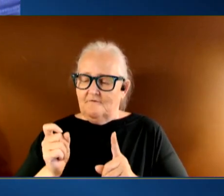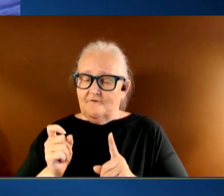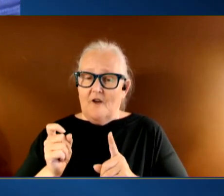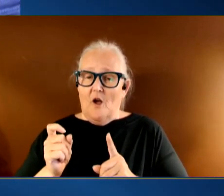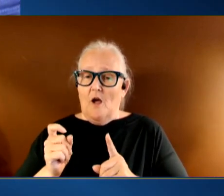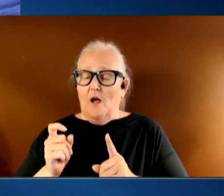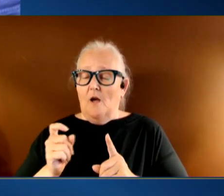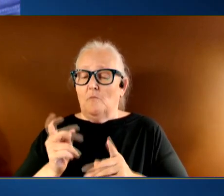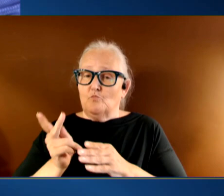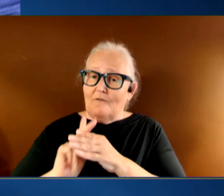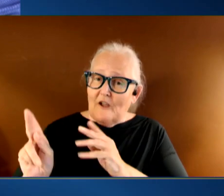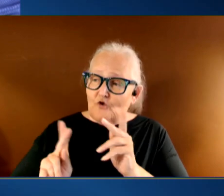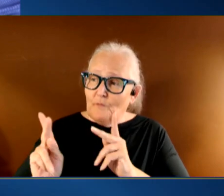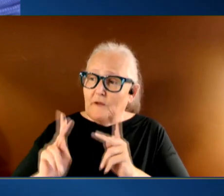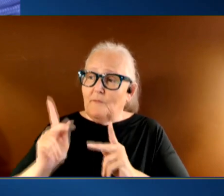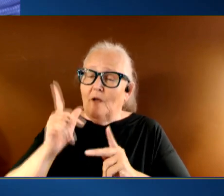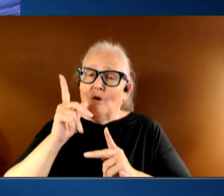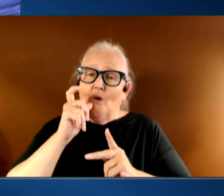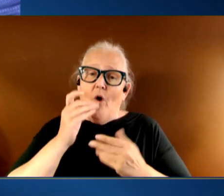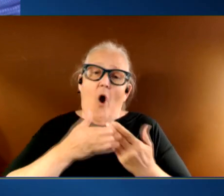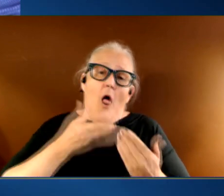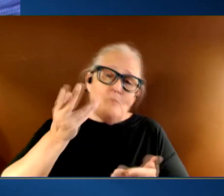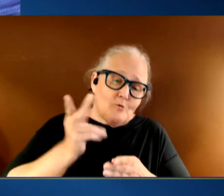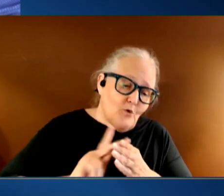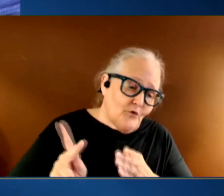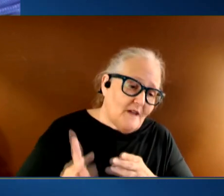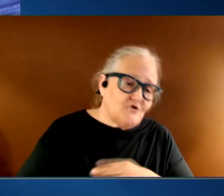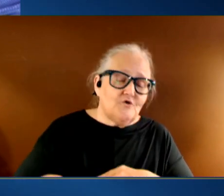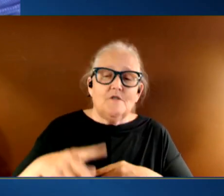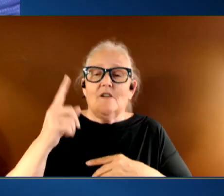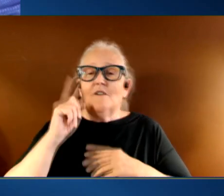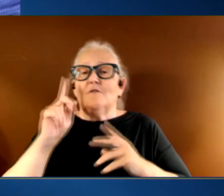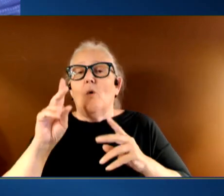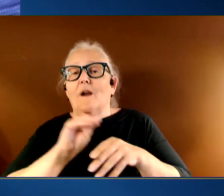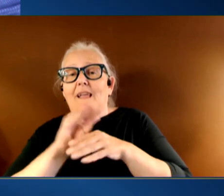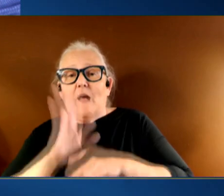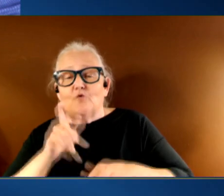our community health workers. They run genetic counseling clinics. They do it all. Because